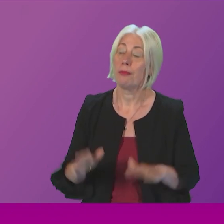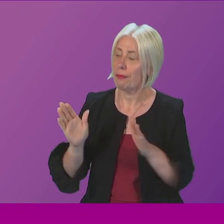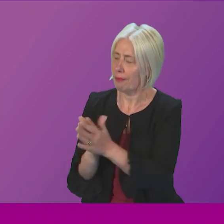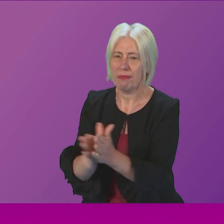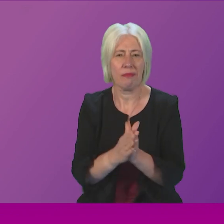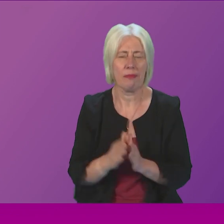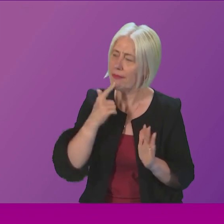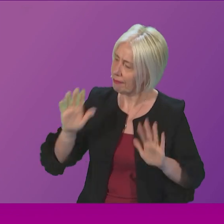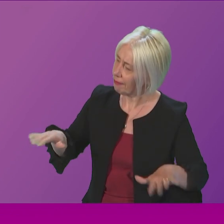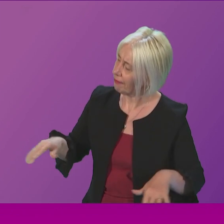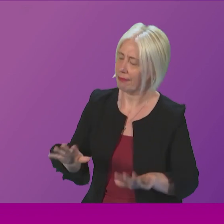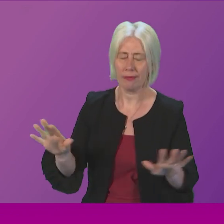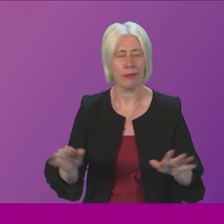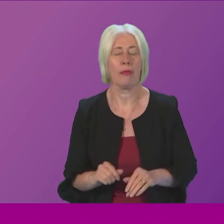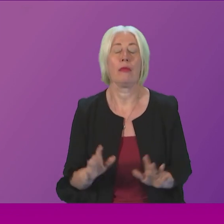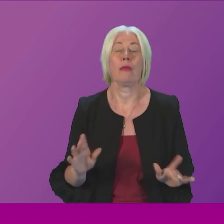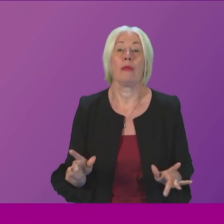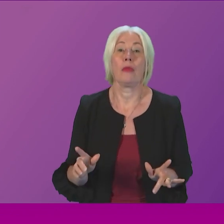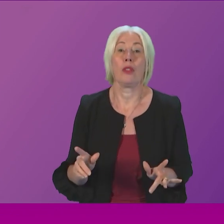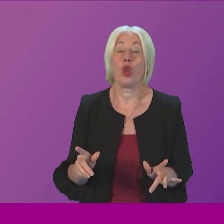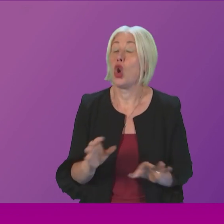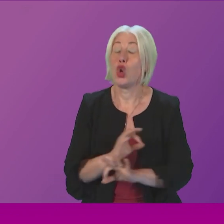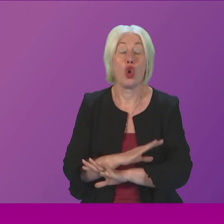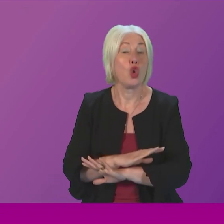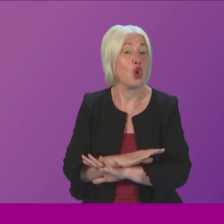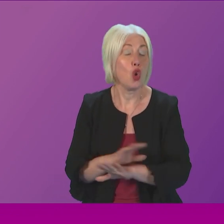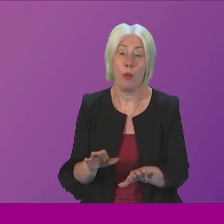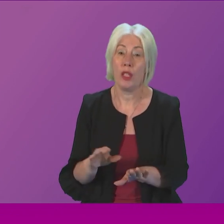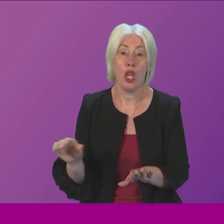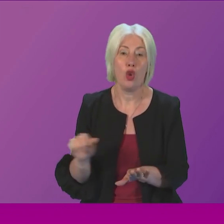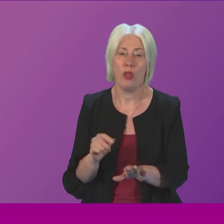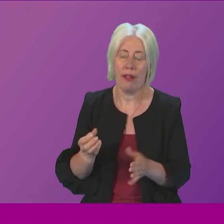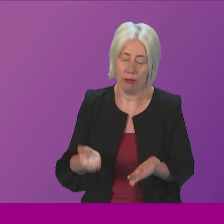election. Thank you, members. Nobody should have to give up a loved family pet.